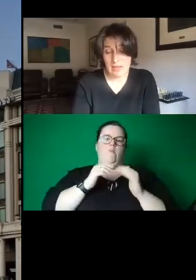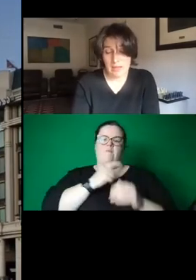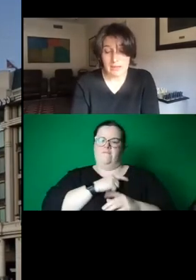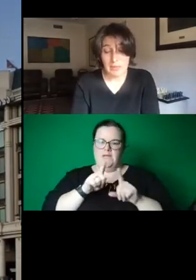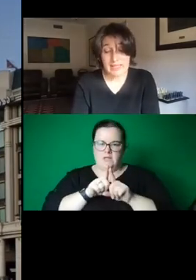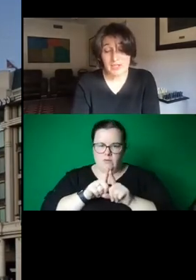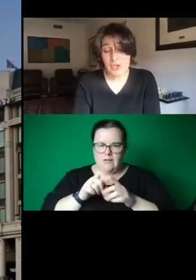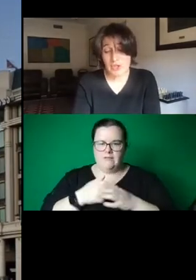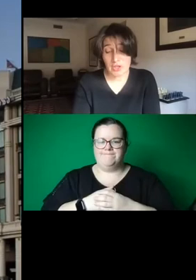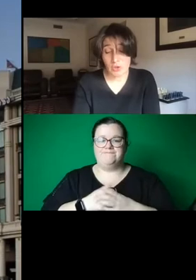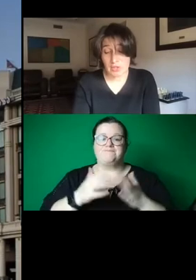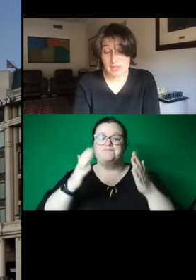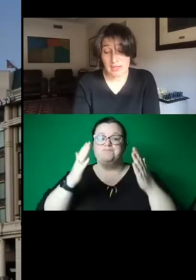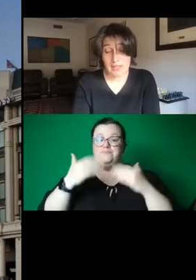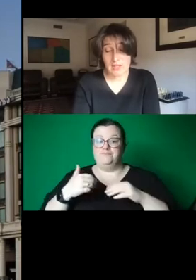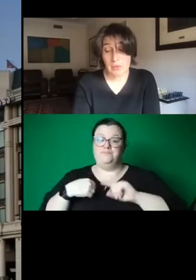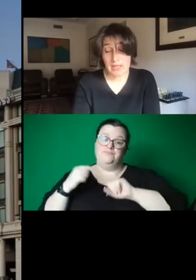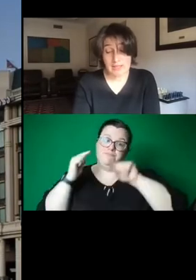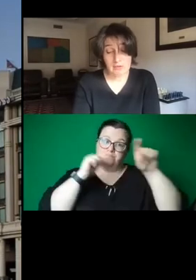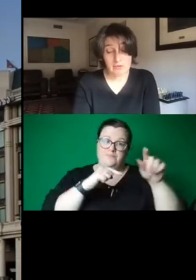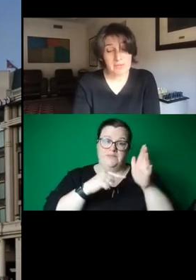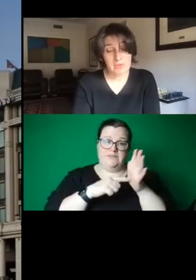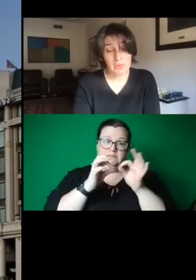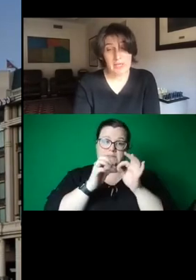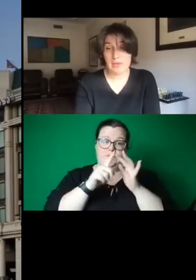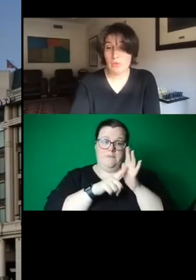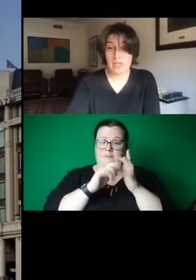the place has changed a lot and the leaning square is now freedom square looking like